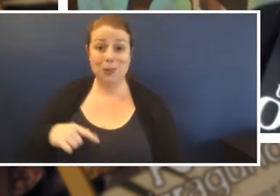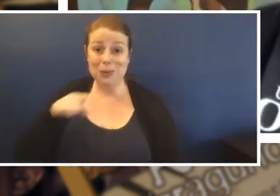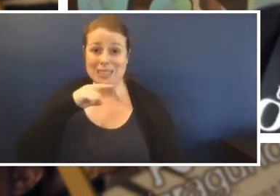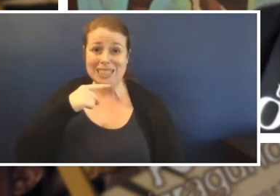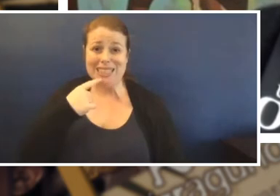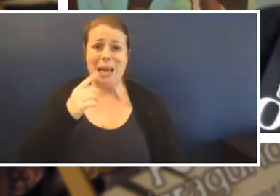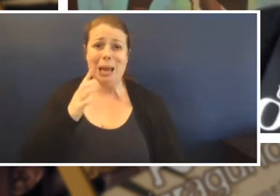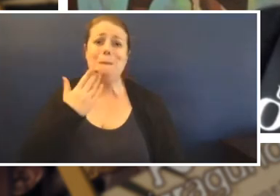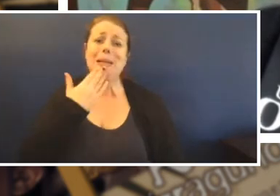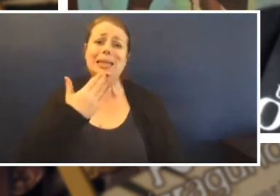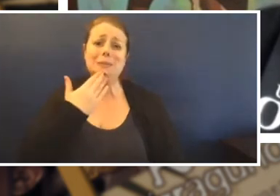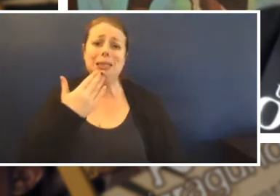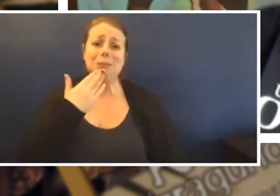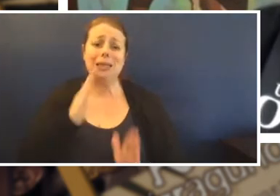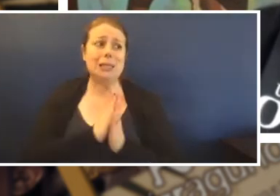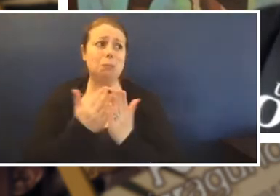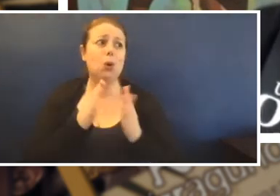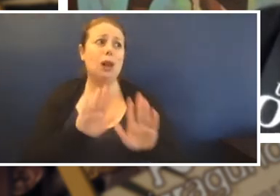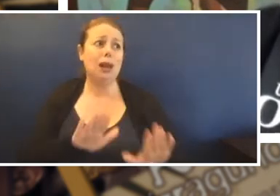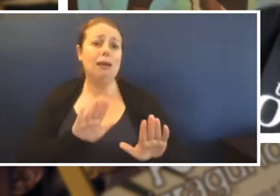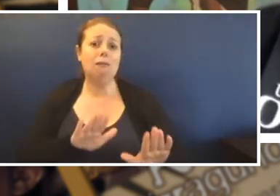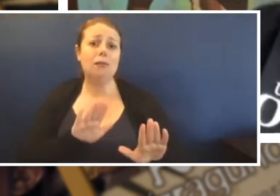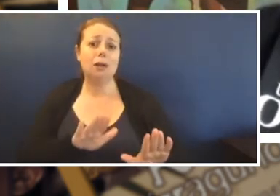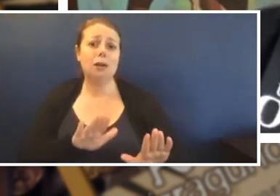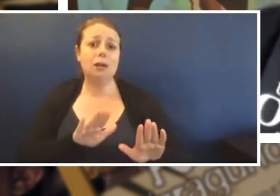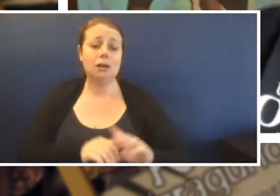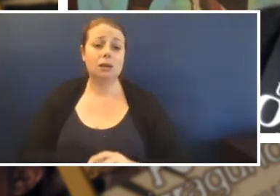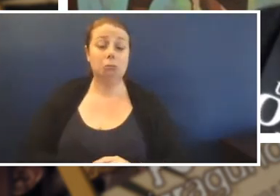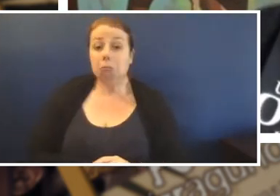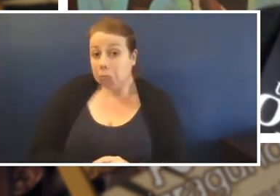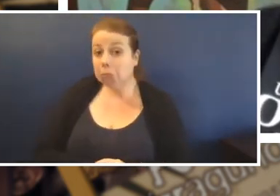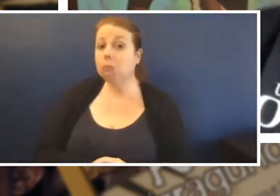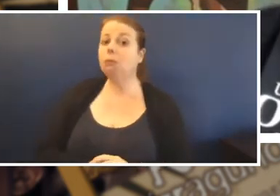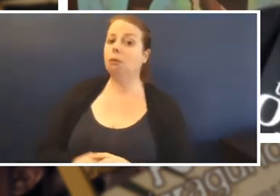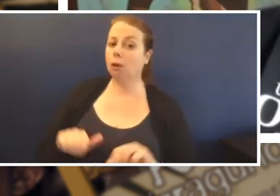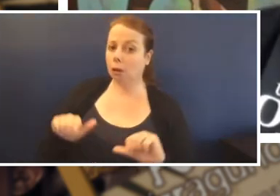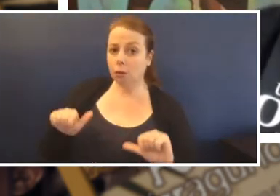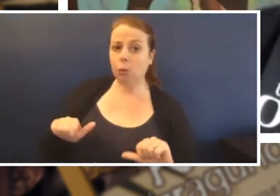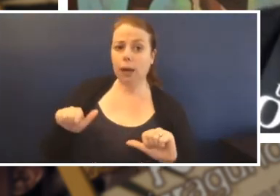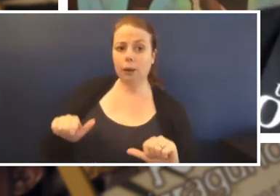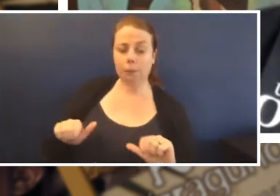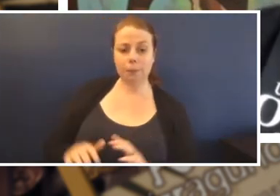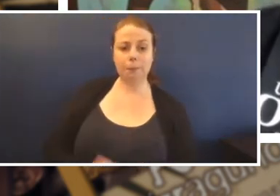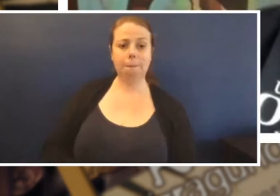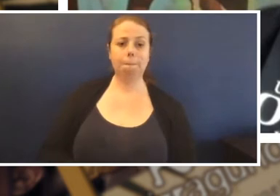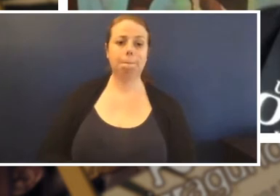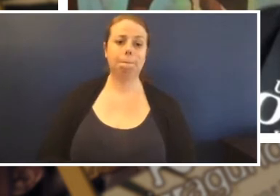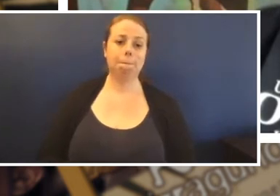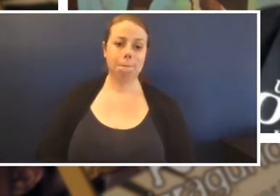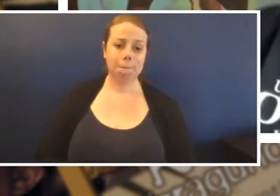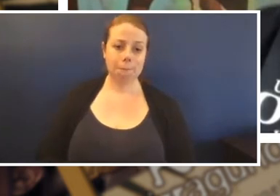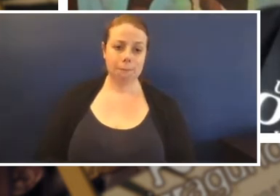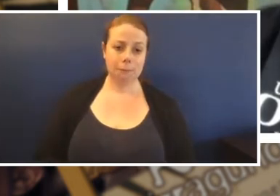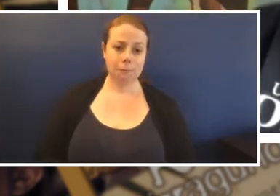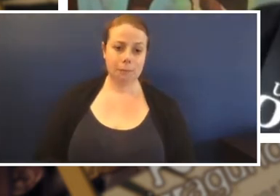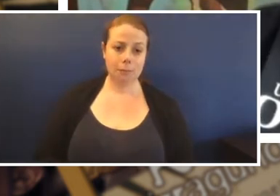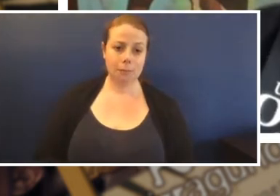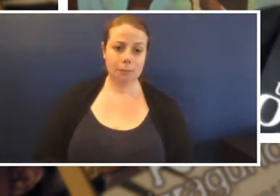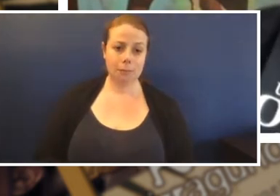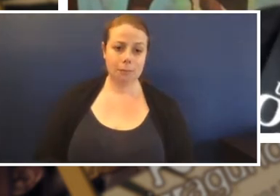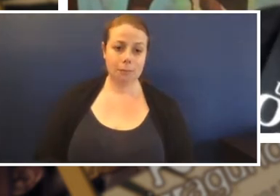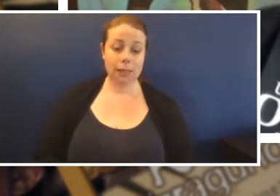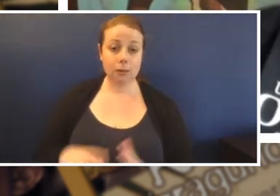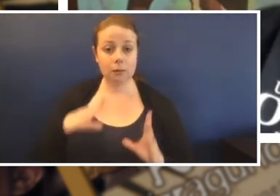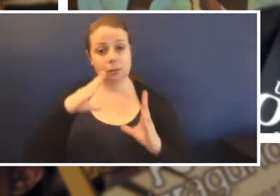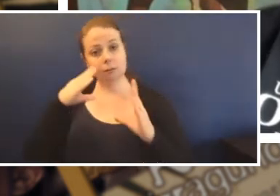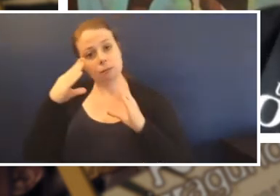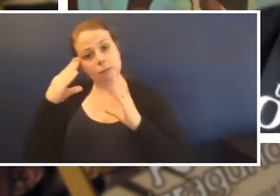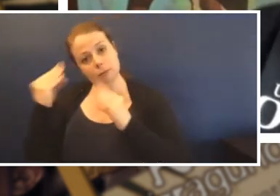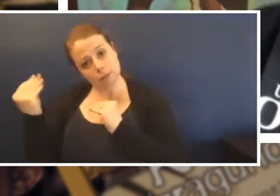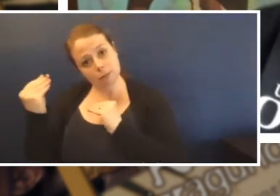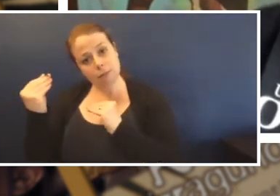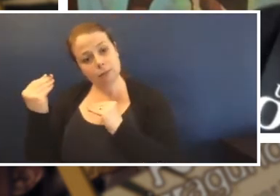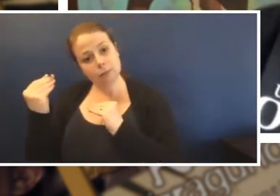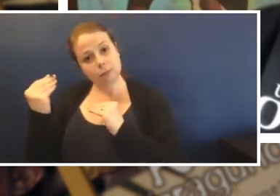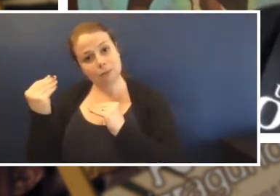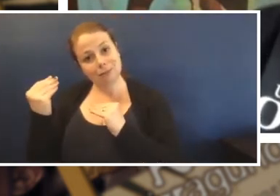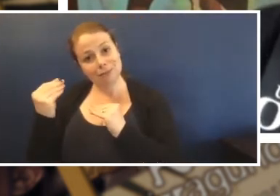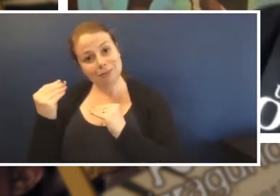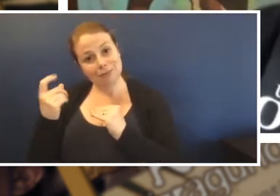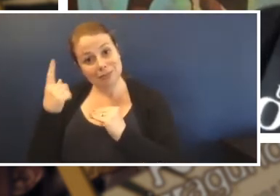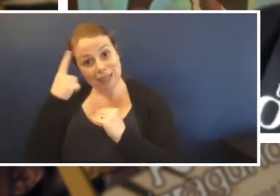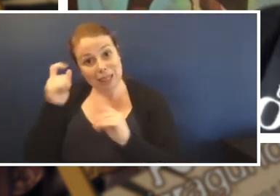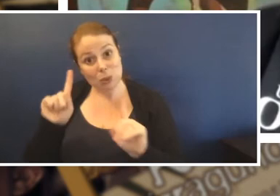leave the book here', okay. So then he would go to sleep and guess what he never went to bed again.